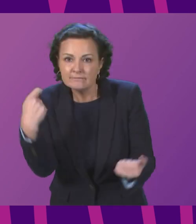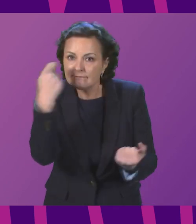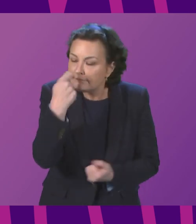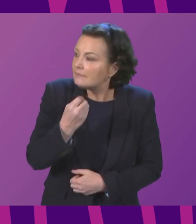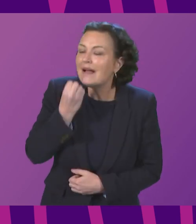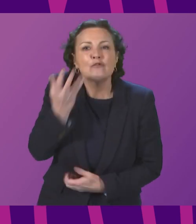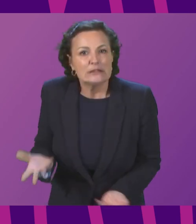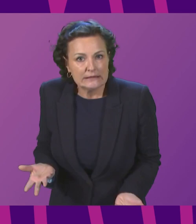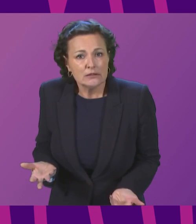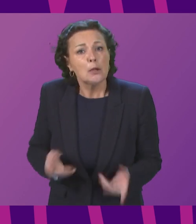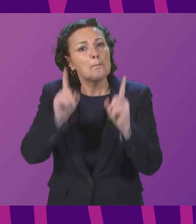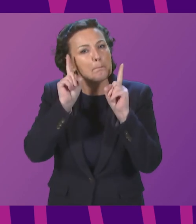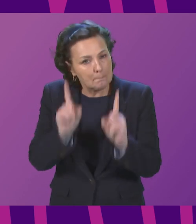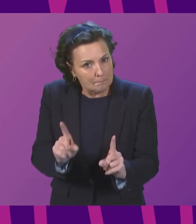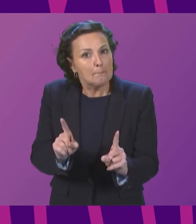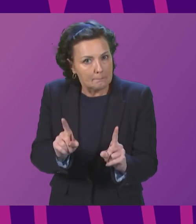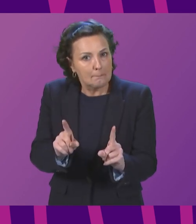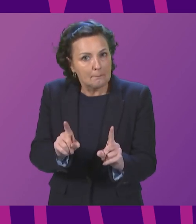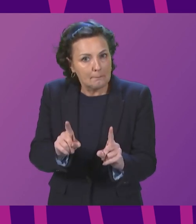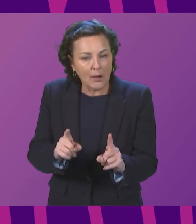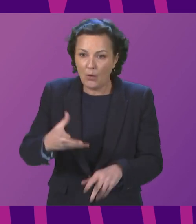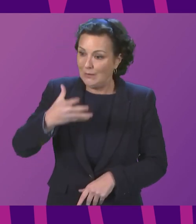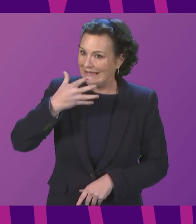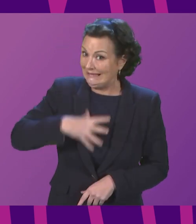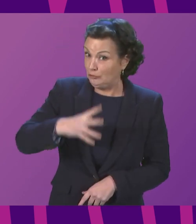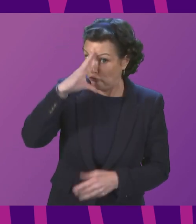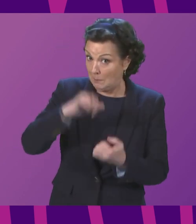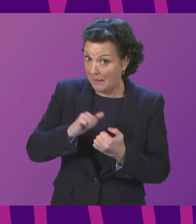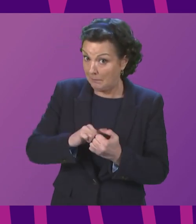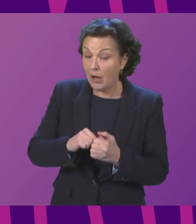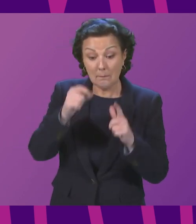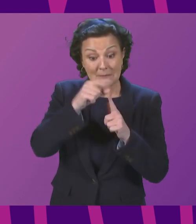we need to see testing capacity in terms of not just PCR testing—important as that is—but